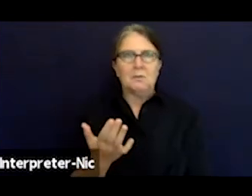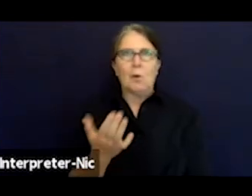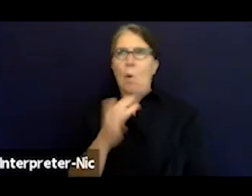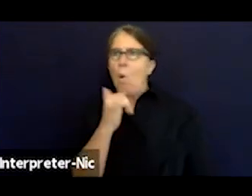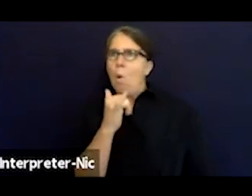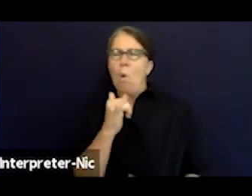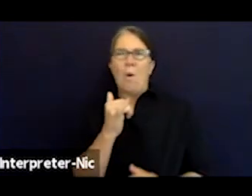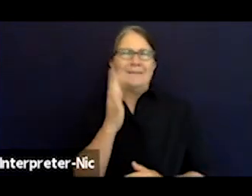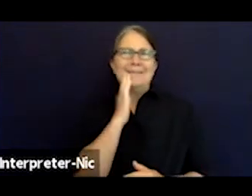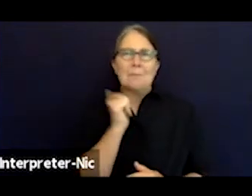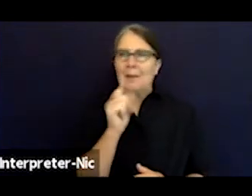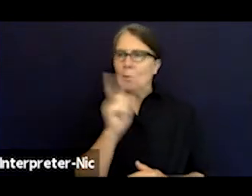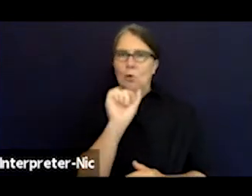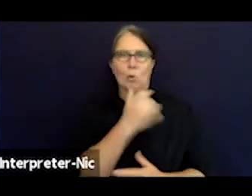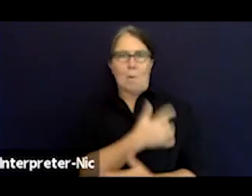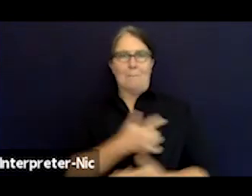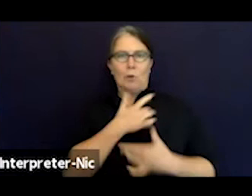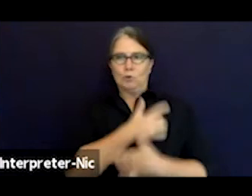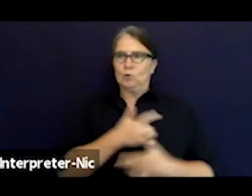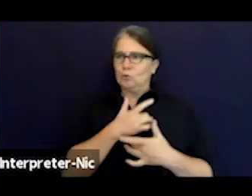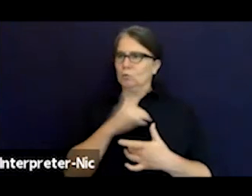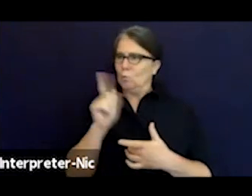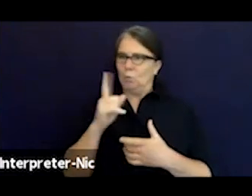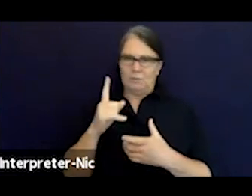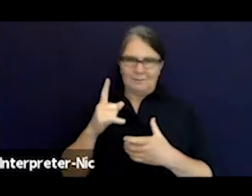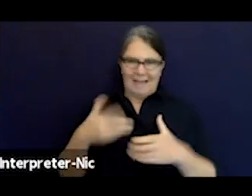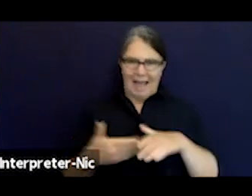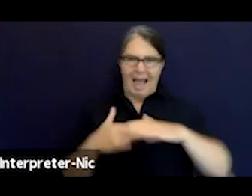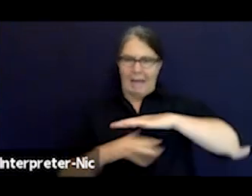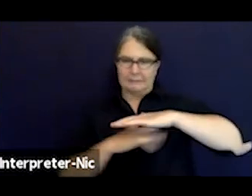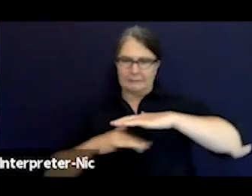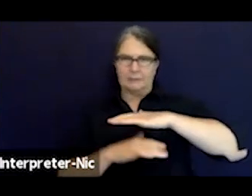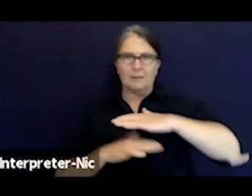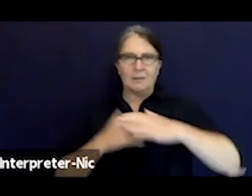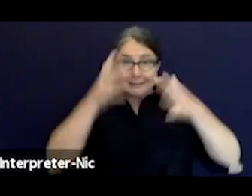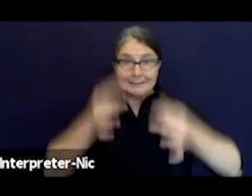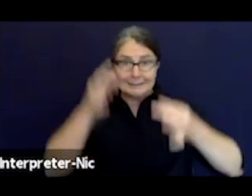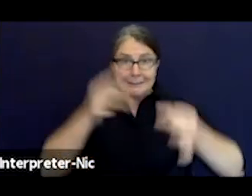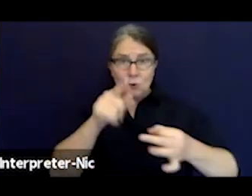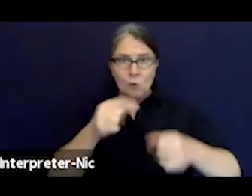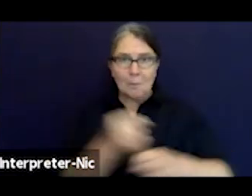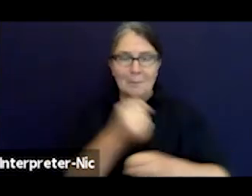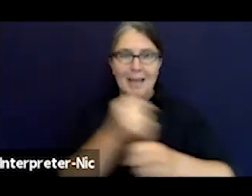are that are inside those decisions, we make our decisions with our emotions